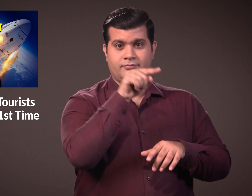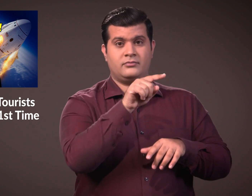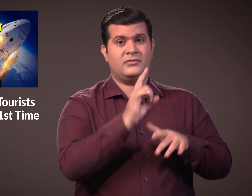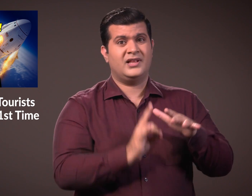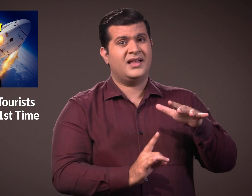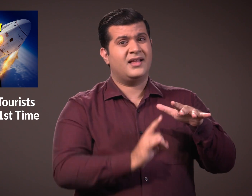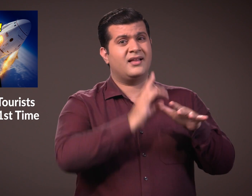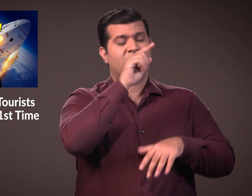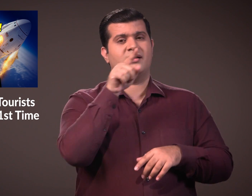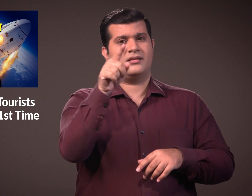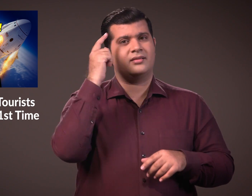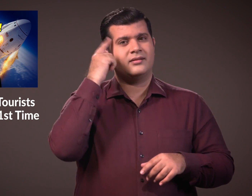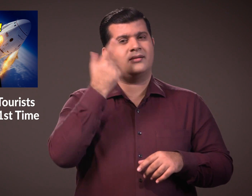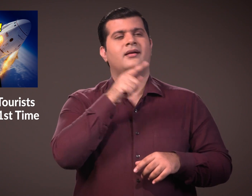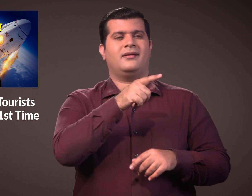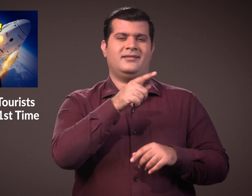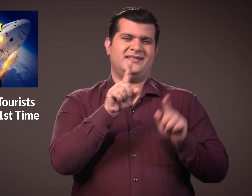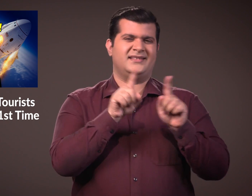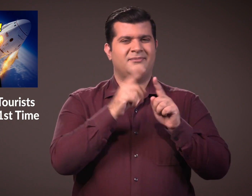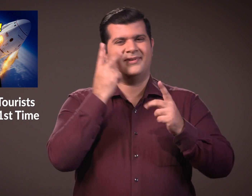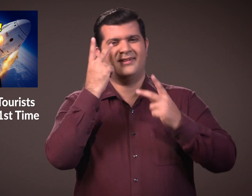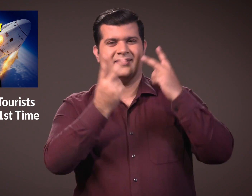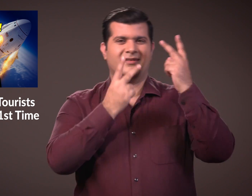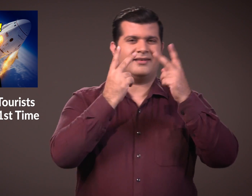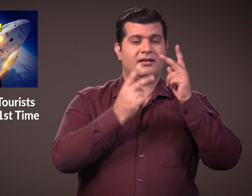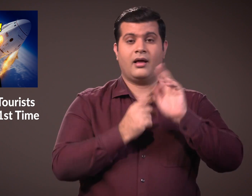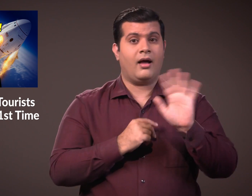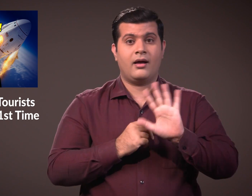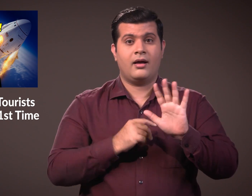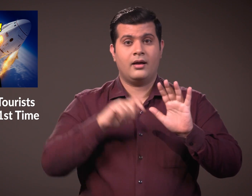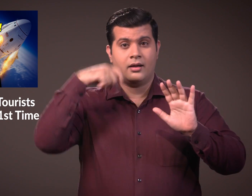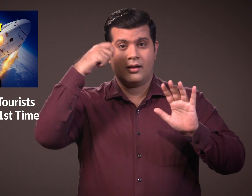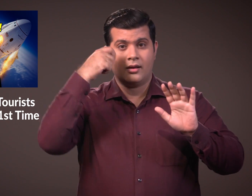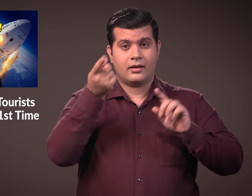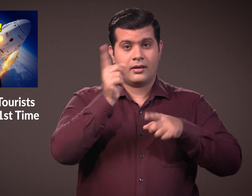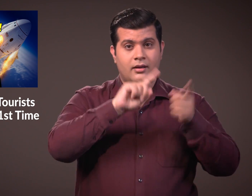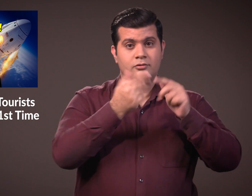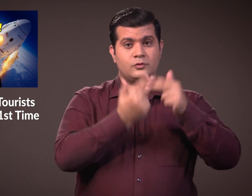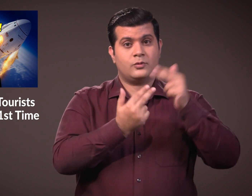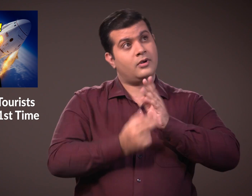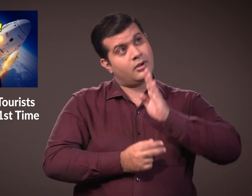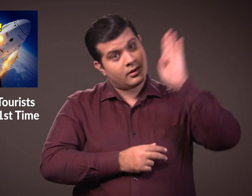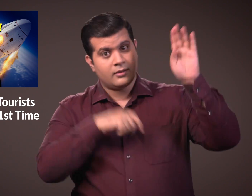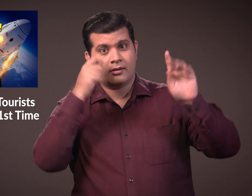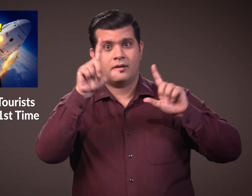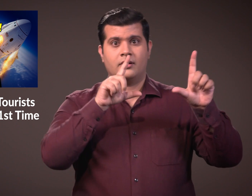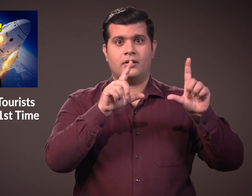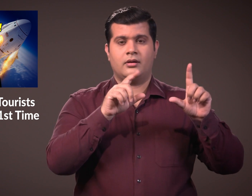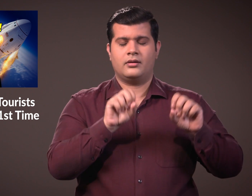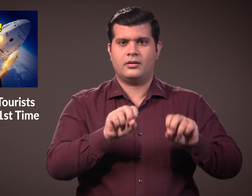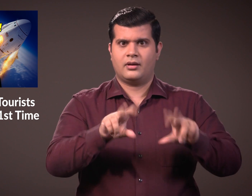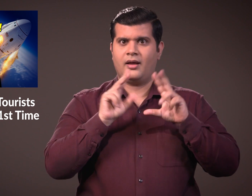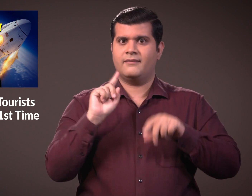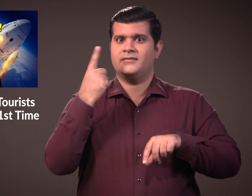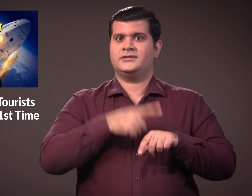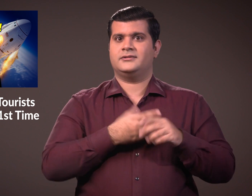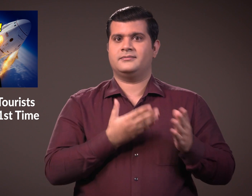The launch is not merely for space tourism. The crew is all set to shoot a movie for the first time in space. Isn't that cool!